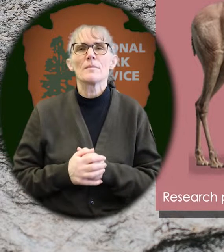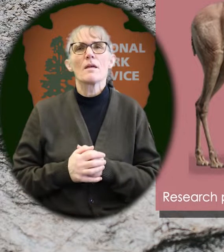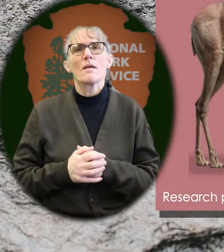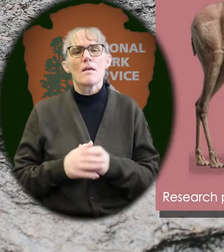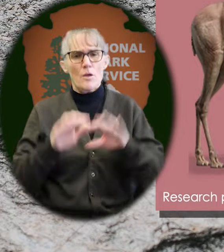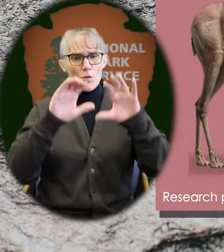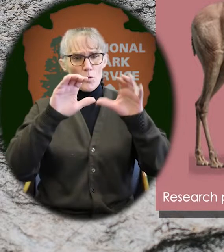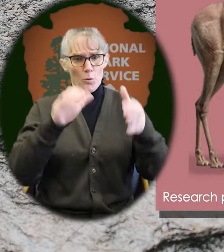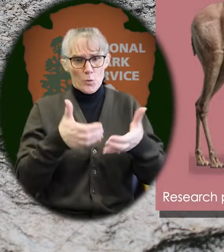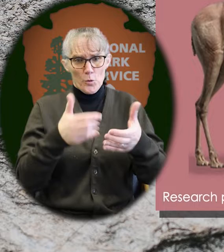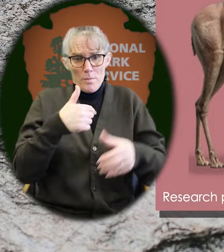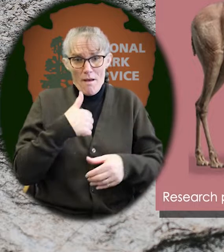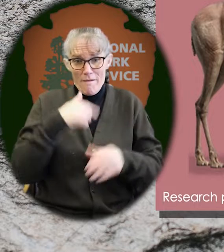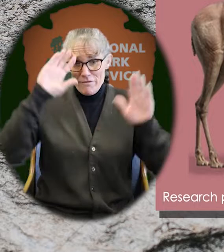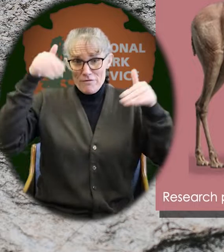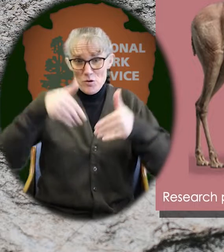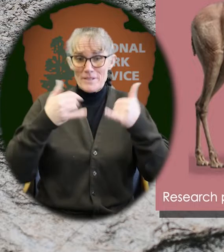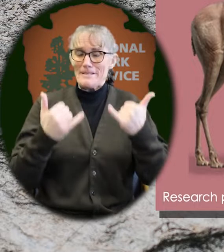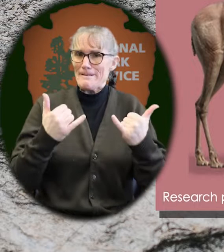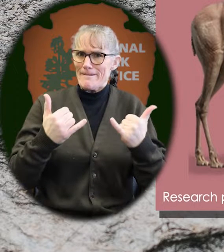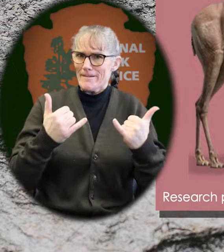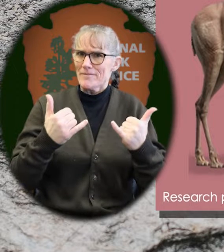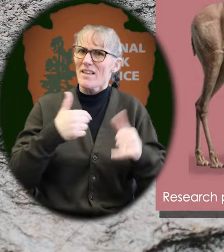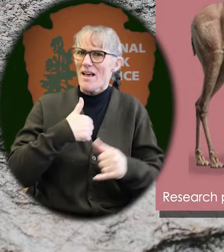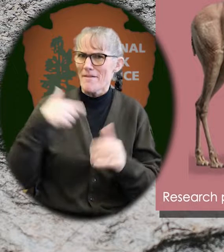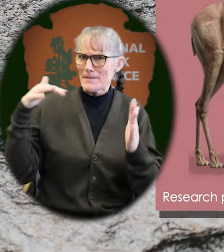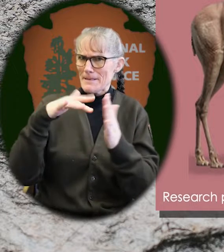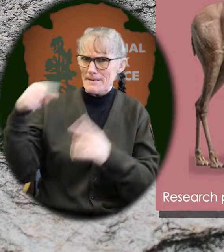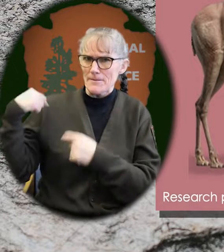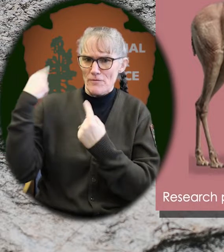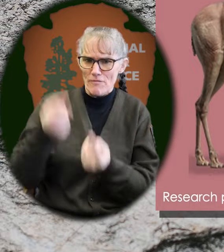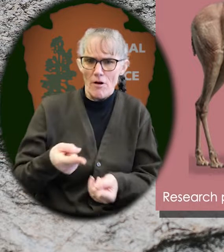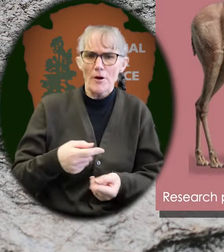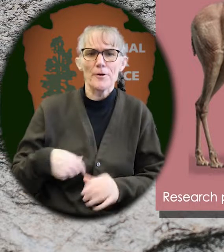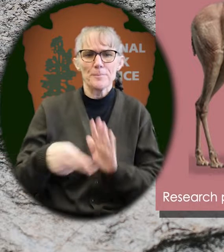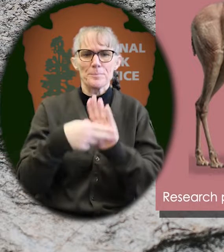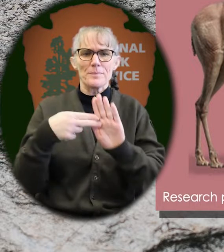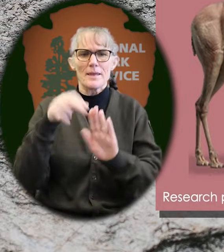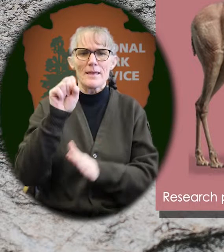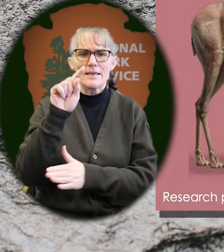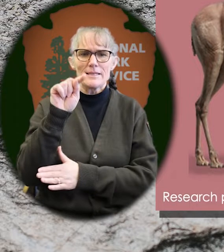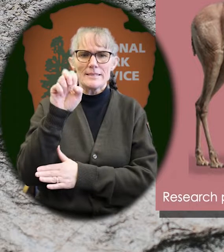Um. And so, the group that I'm going to be talking about today that I've been studying um are called the Stenomyline camels.